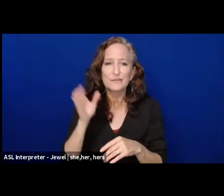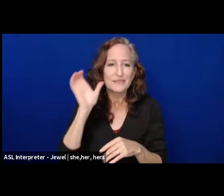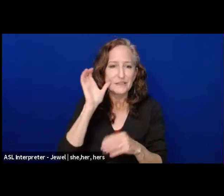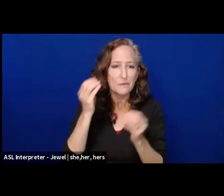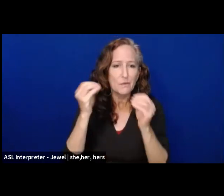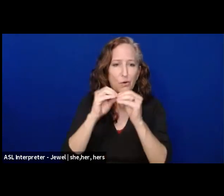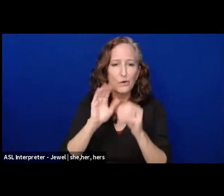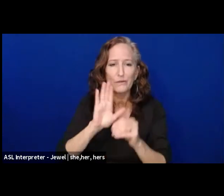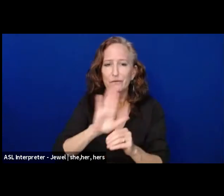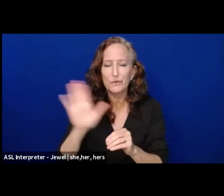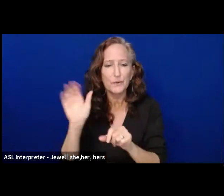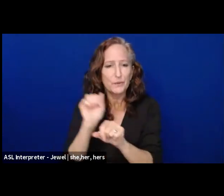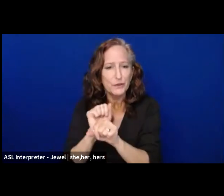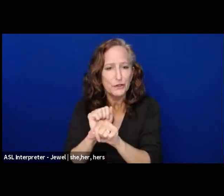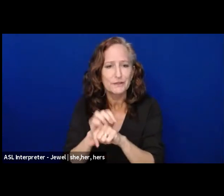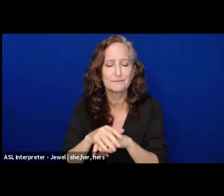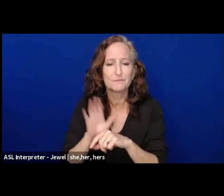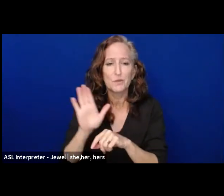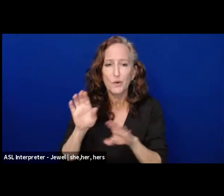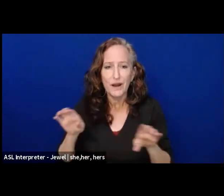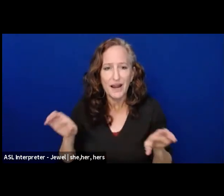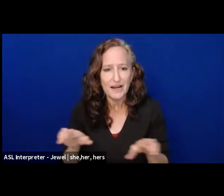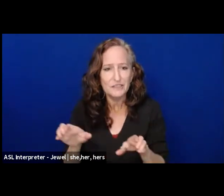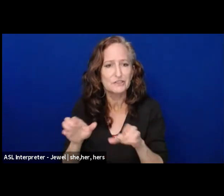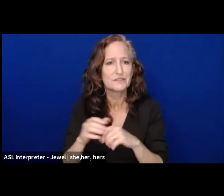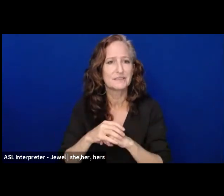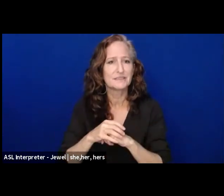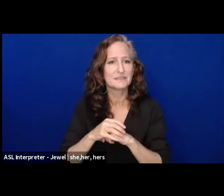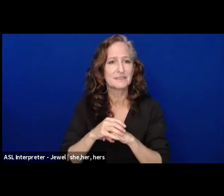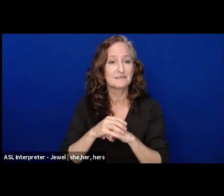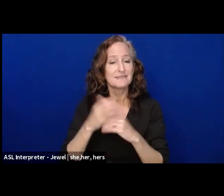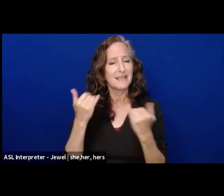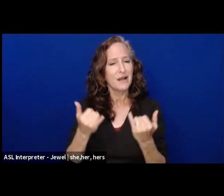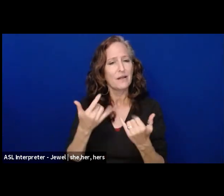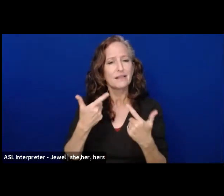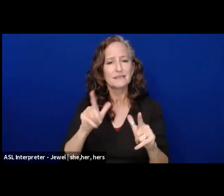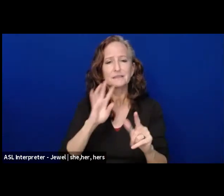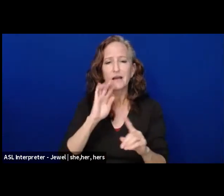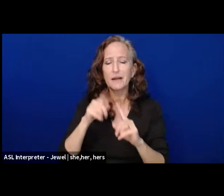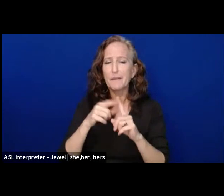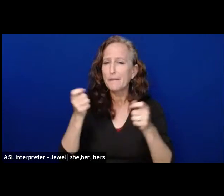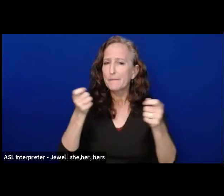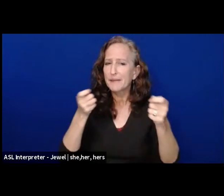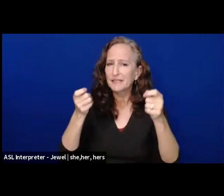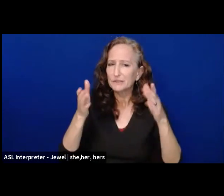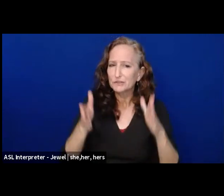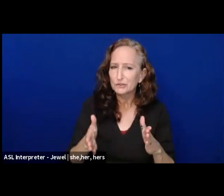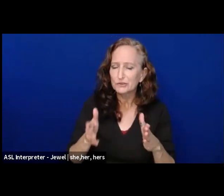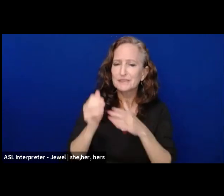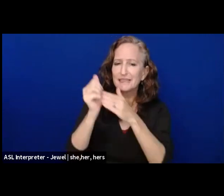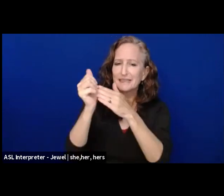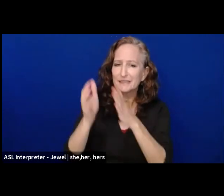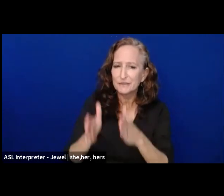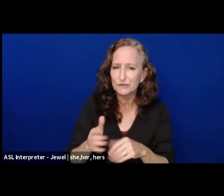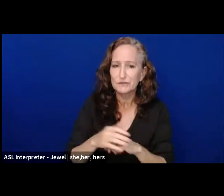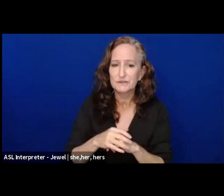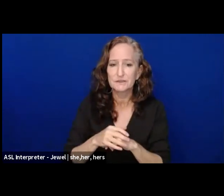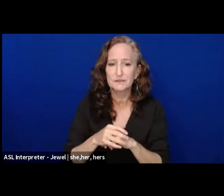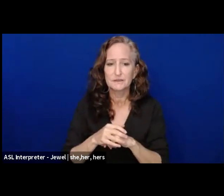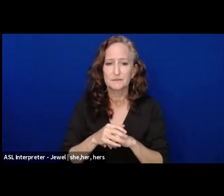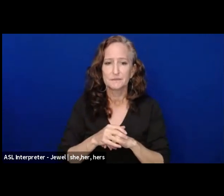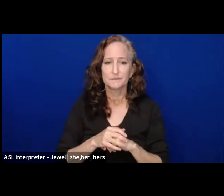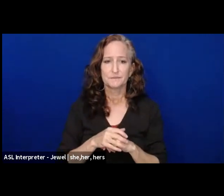I am just going to talk specifically about managers. If you all have Q&A we will jump to Q&A